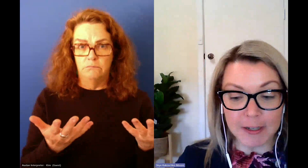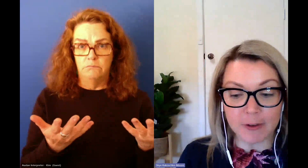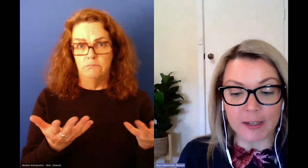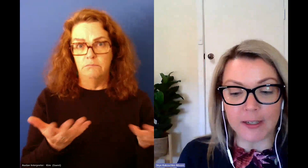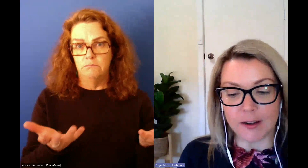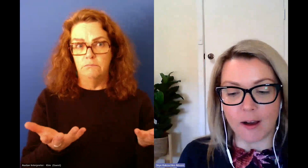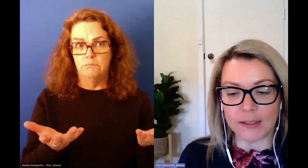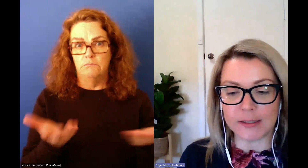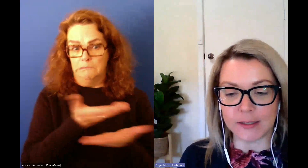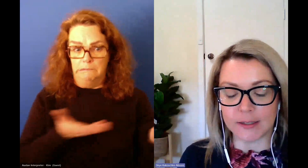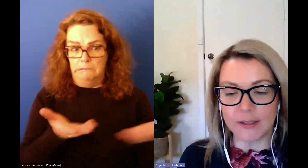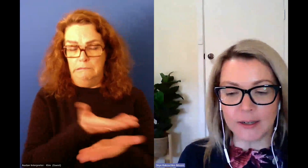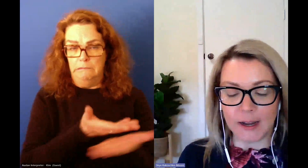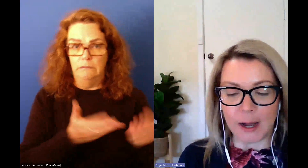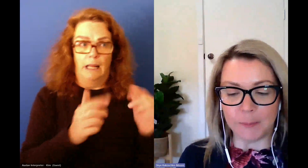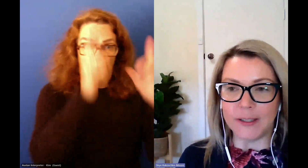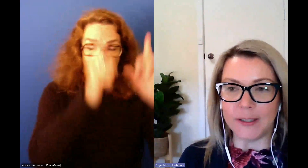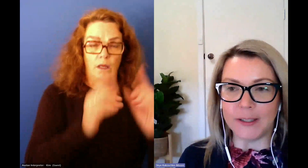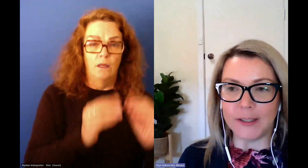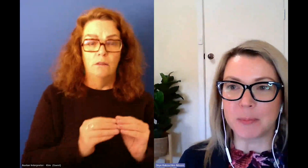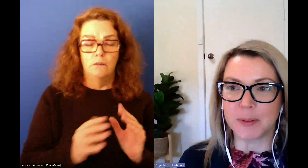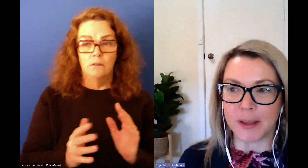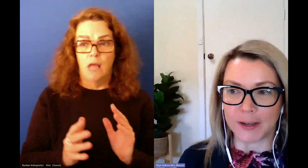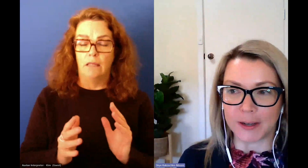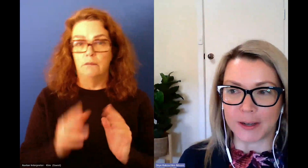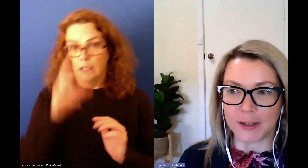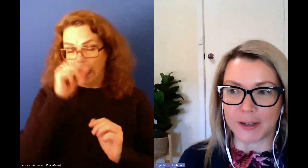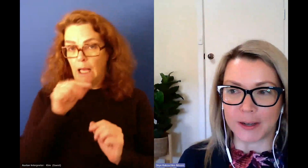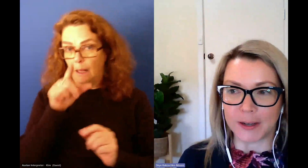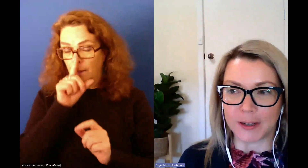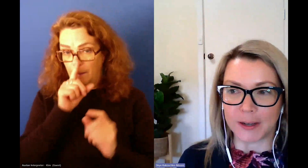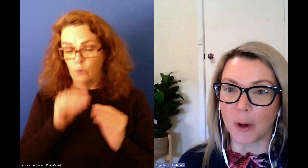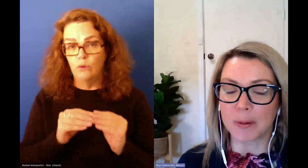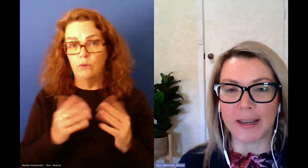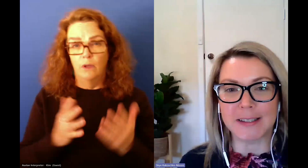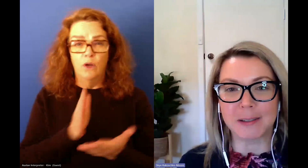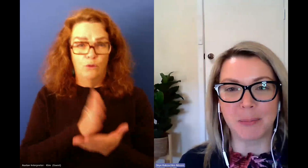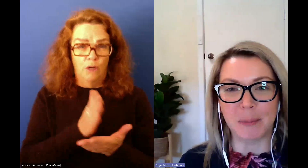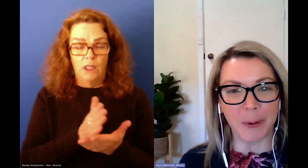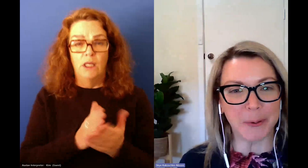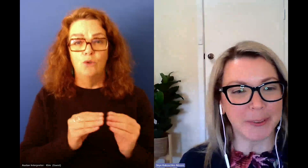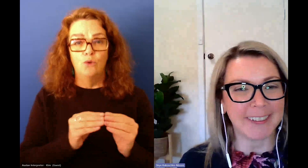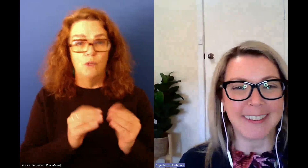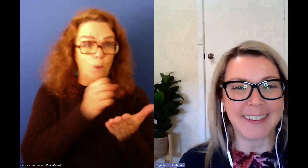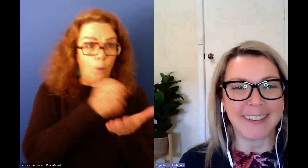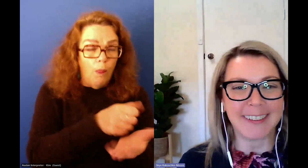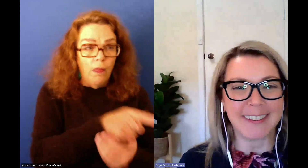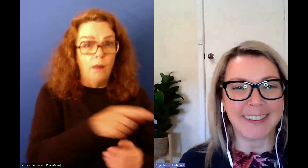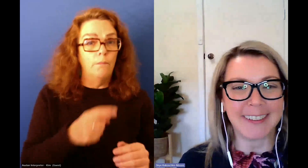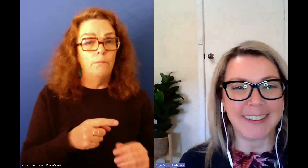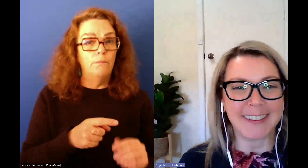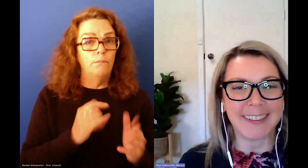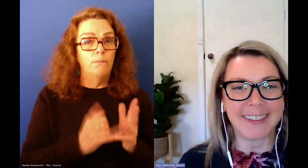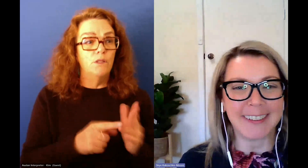really recognise the leadership that can be demonstrated in the workplace by both.